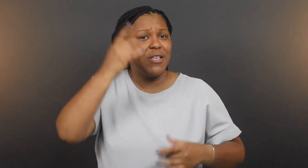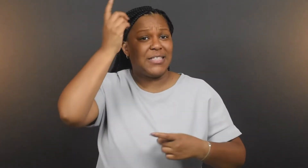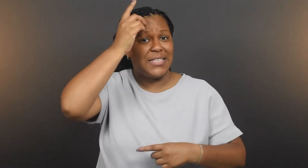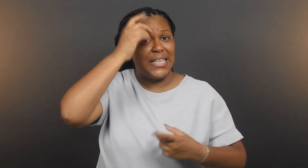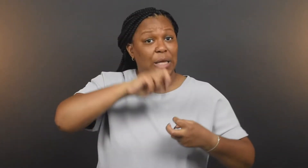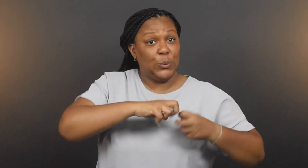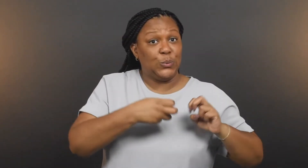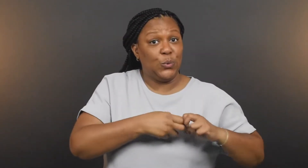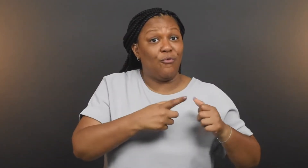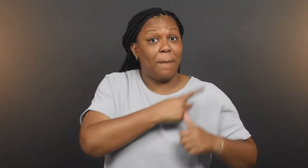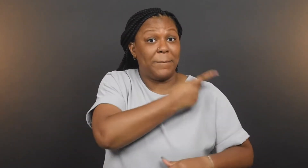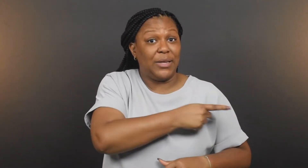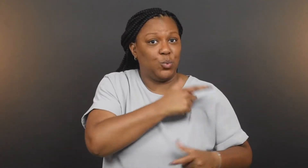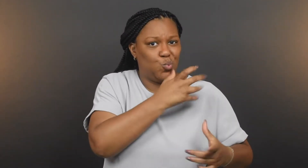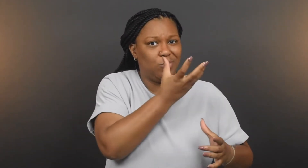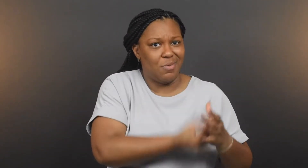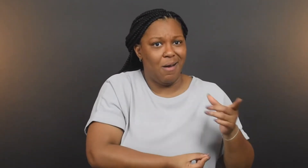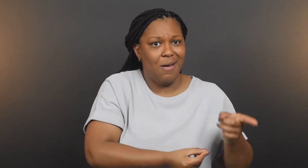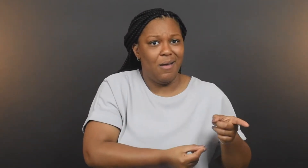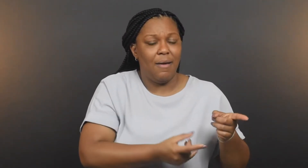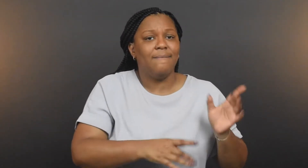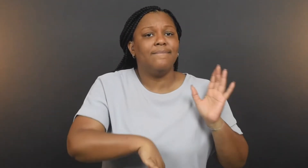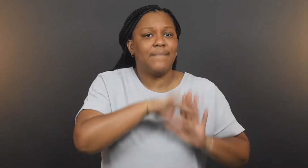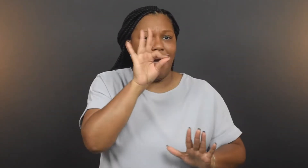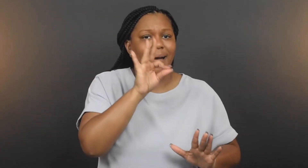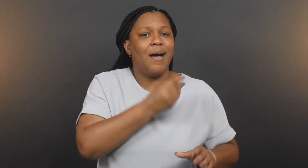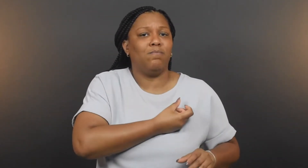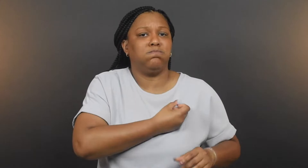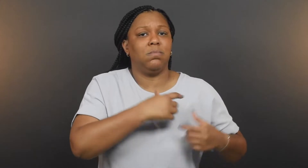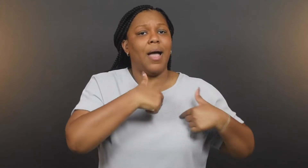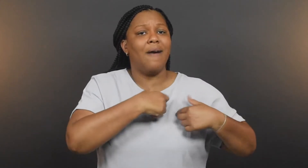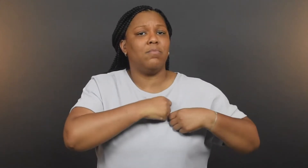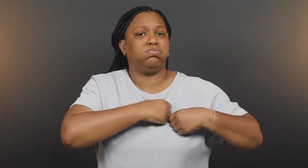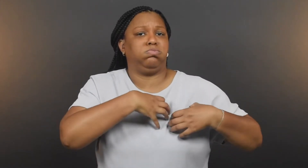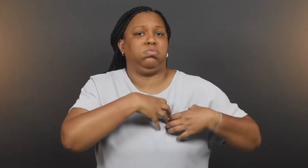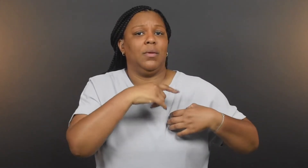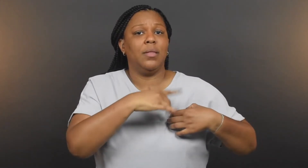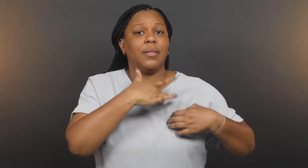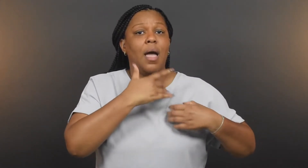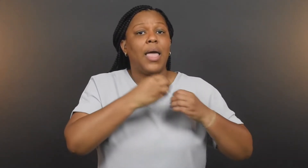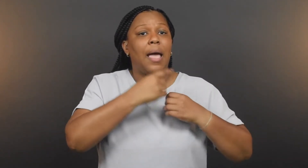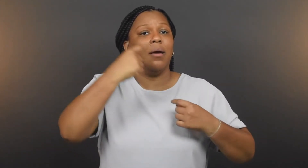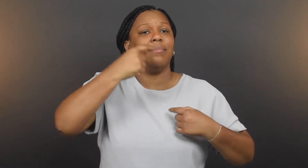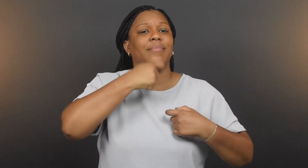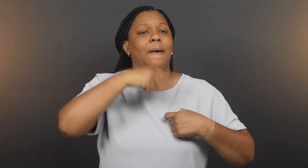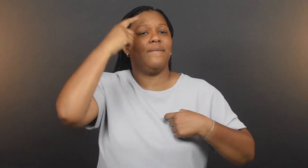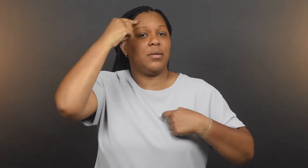In autopsied heart tissue from patients who died, we found inflammation in lots of tiny